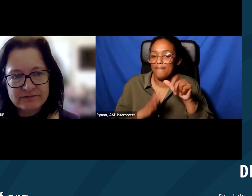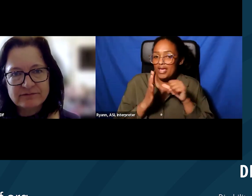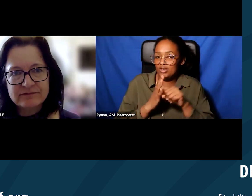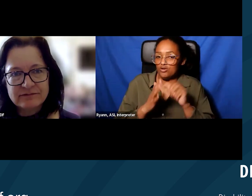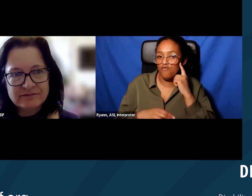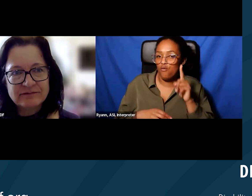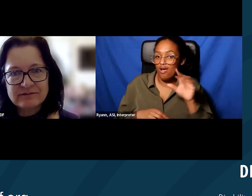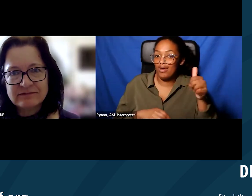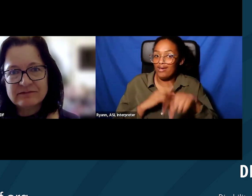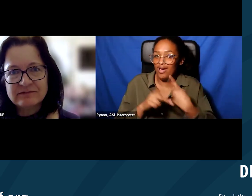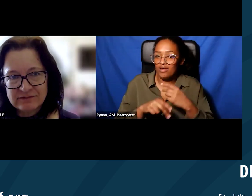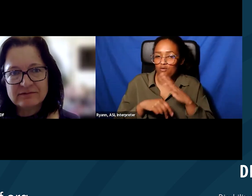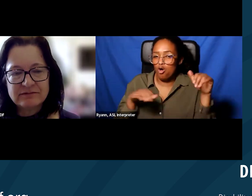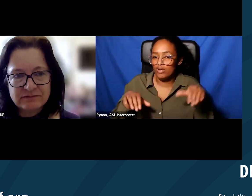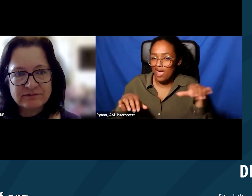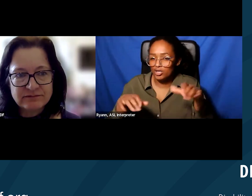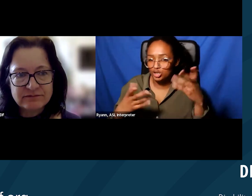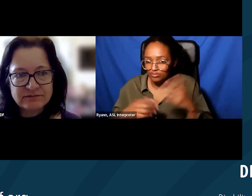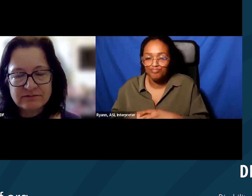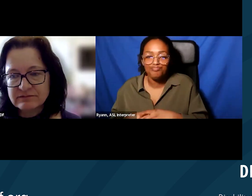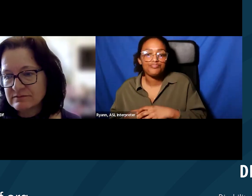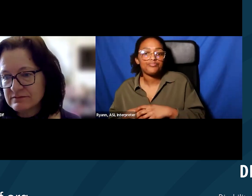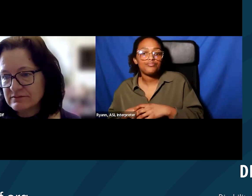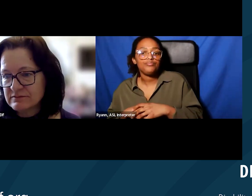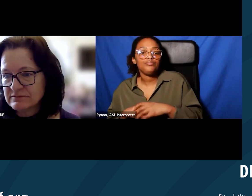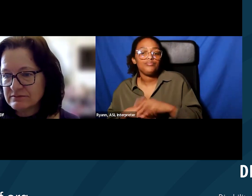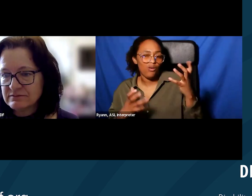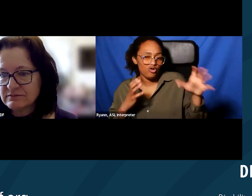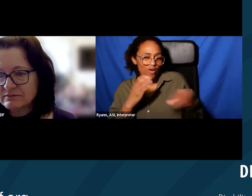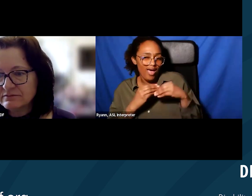If I can just add, Claudia, there's a lot of confusion around this case,